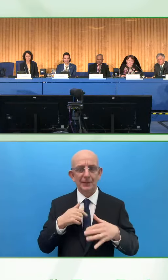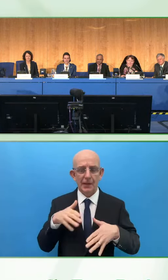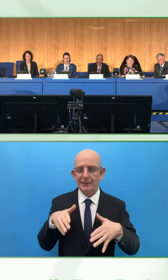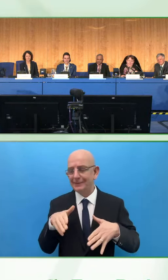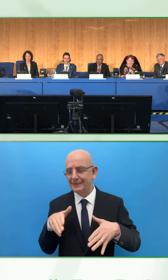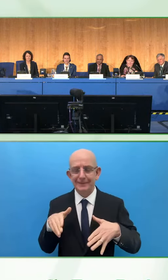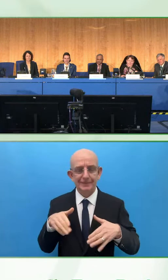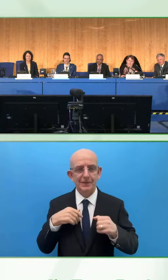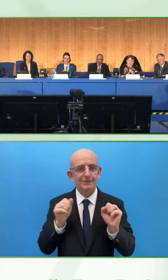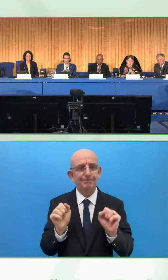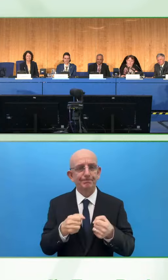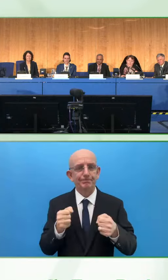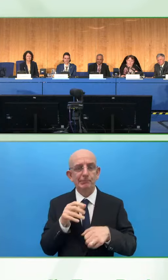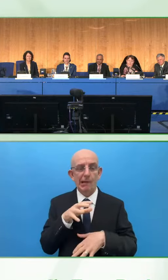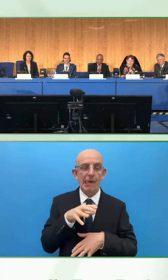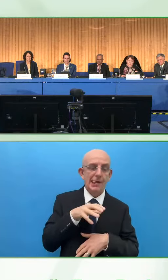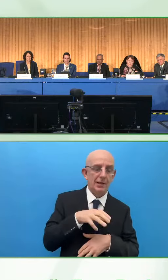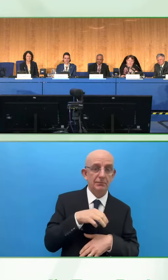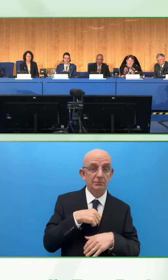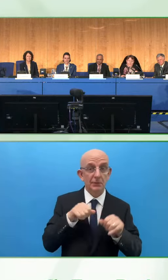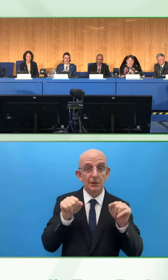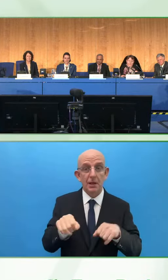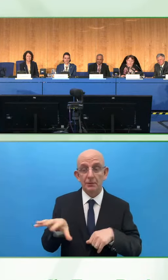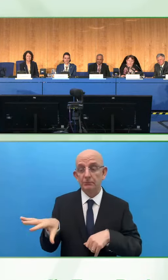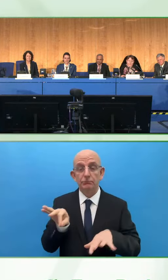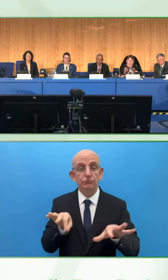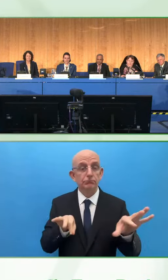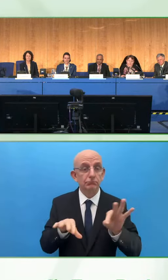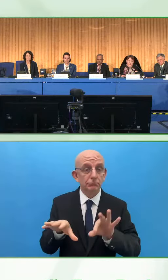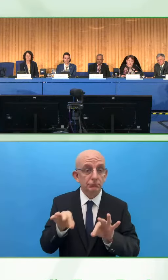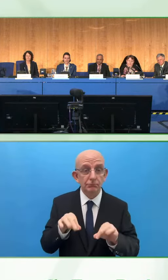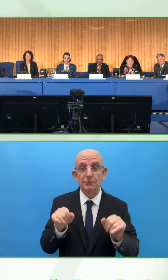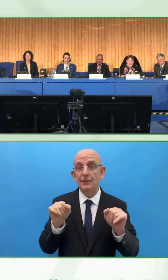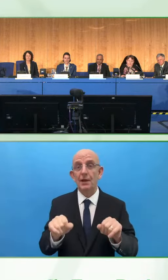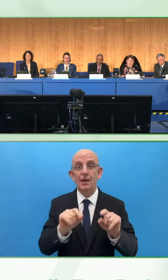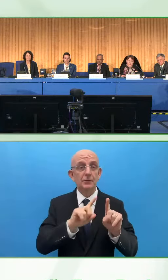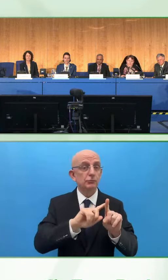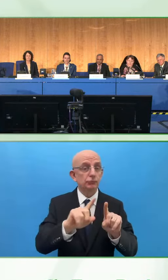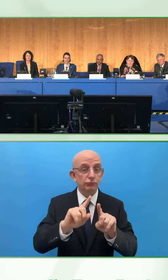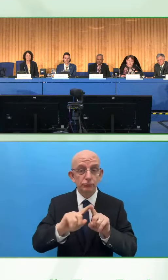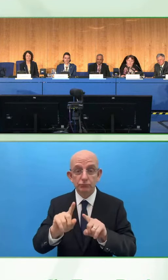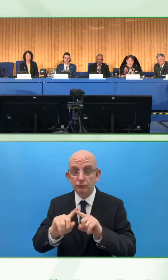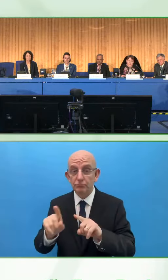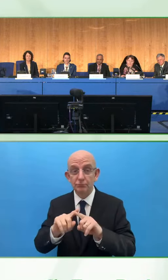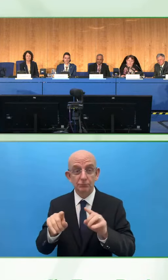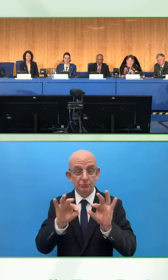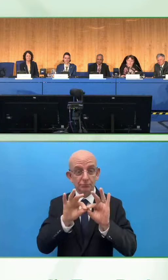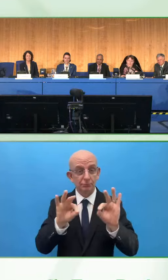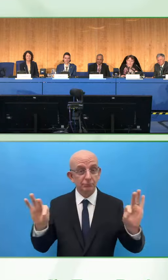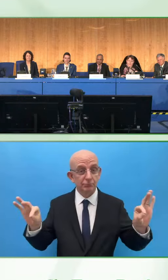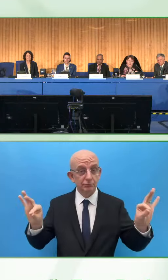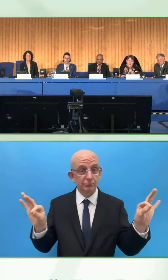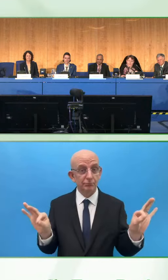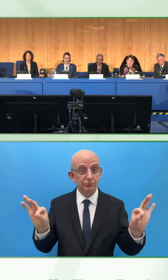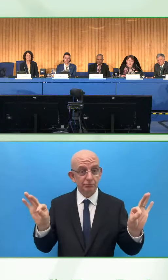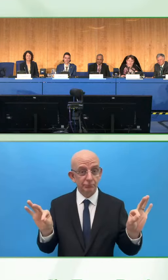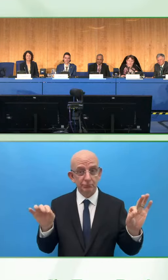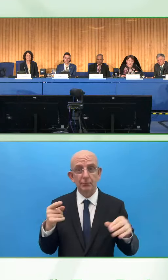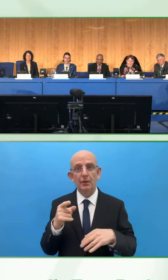I have a and I can hold my work card and my bus card and swipe on and off the bus and